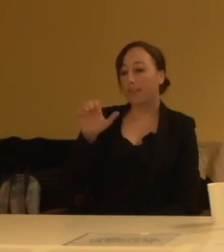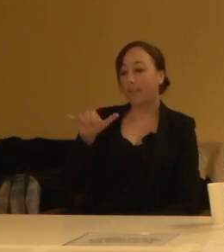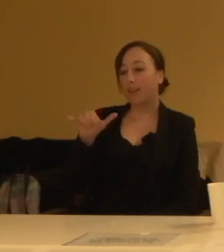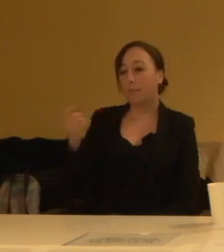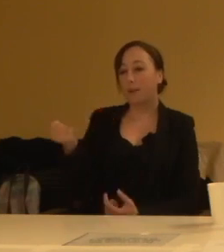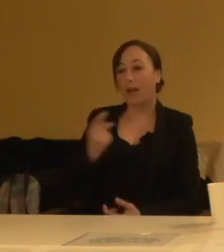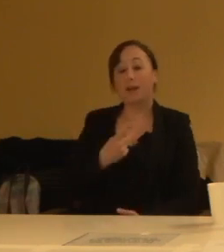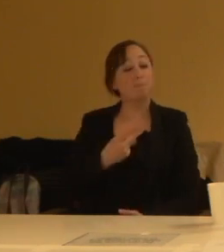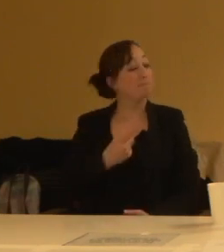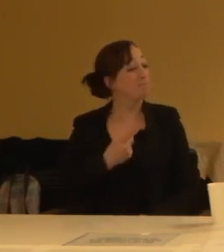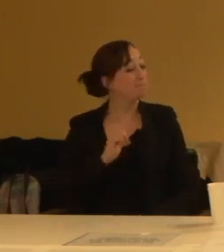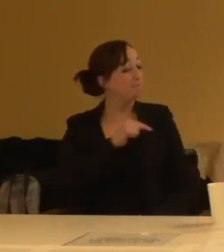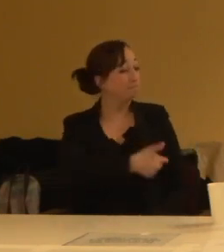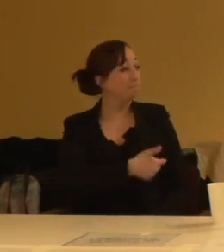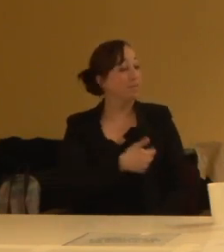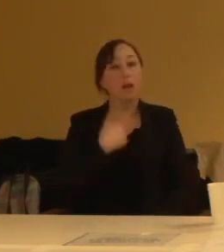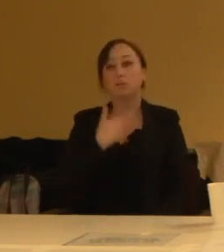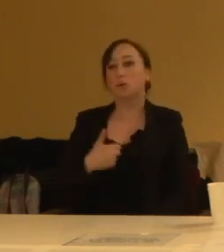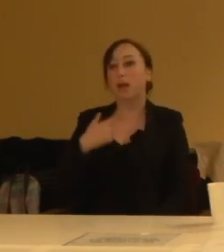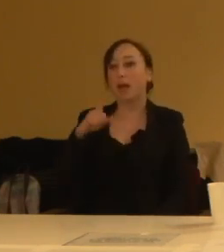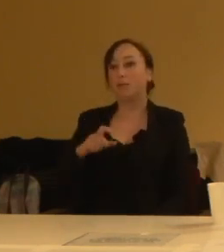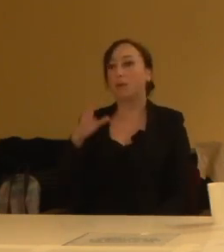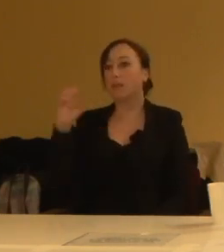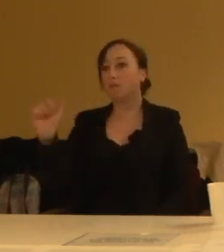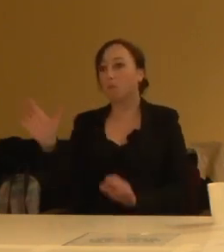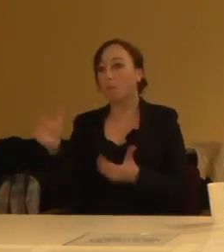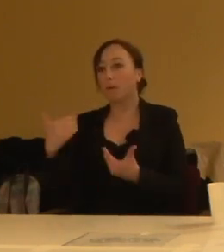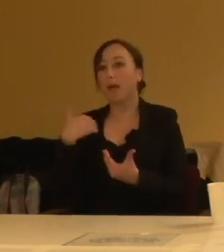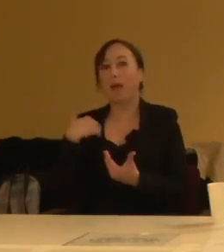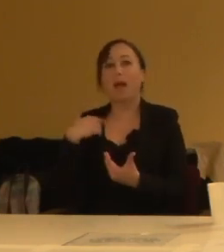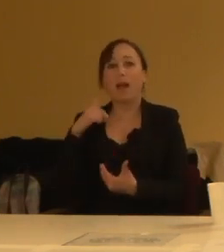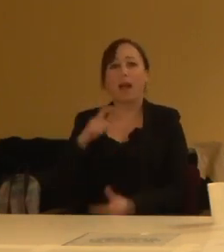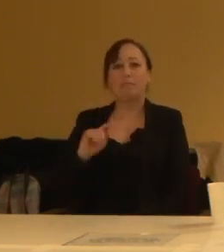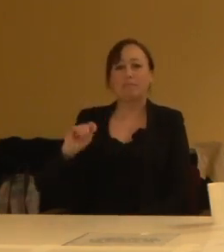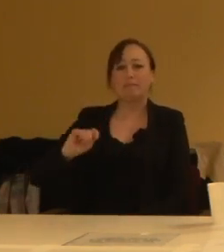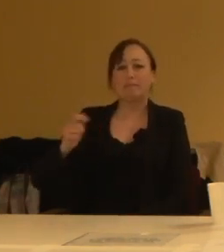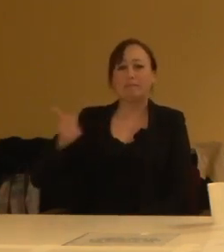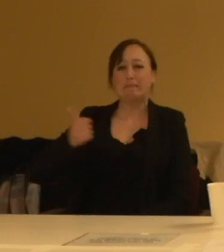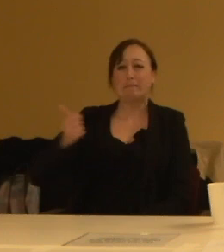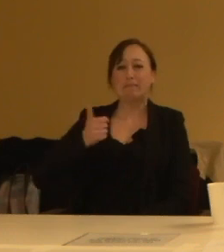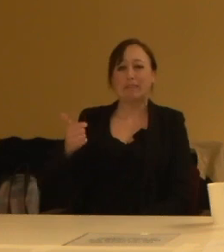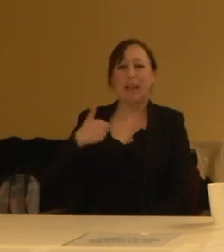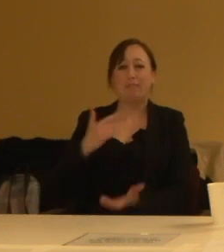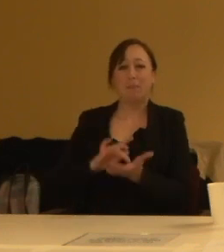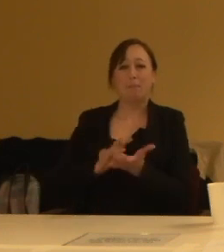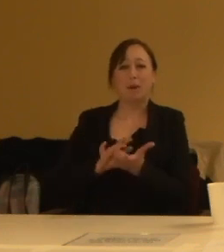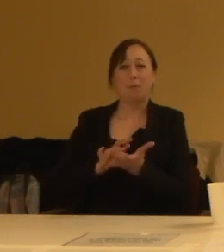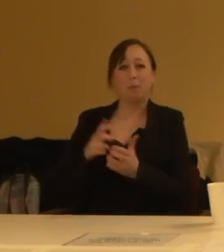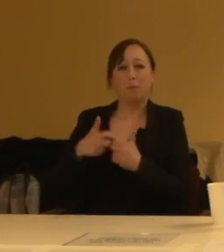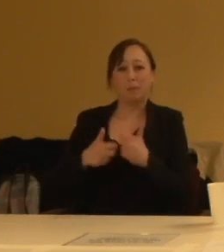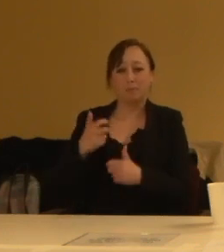Sorry, I apologize, I had to leave the room. I have a small bladder. It's actually medical. It's not just like "Oh I have a small bladder,"